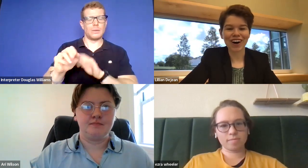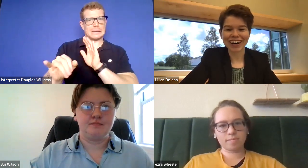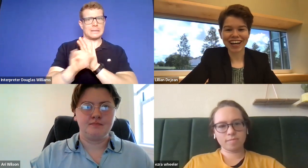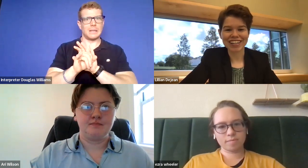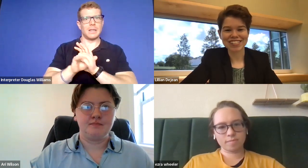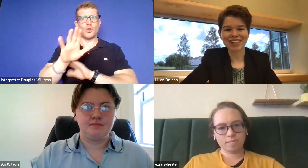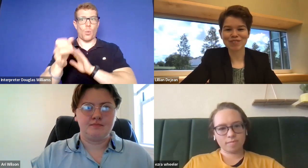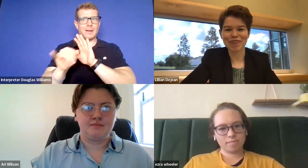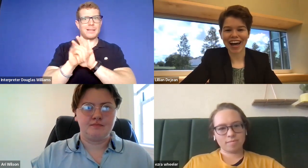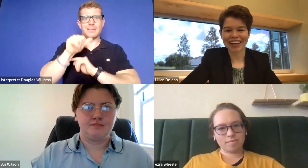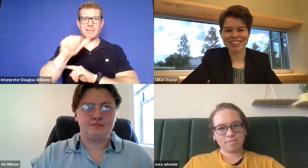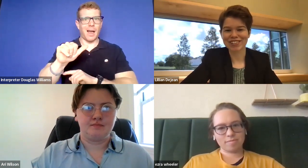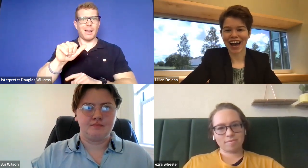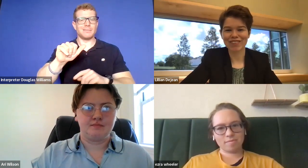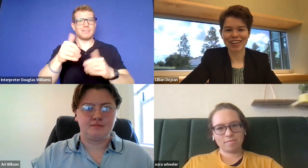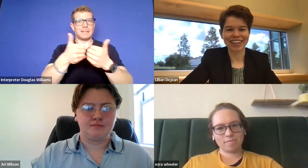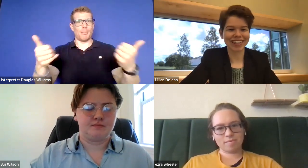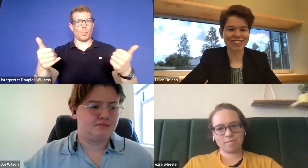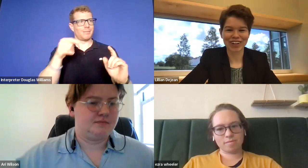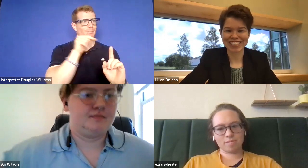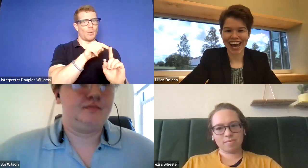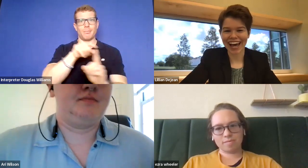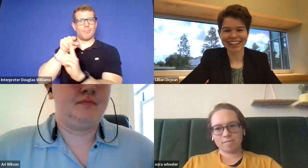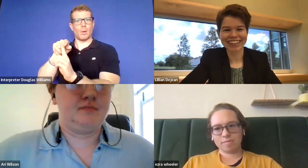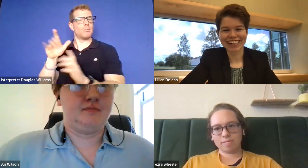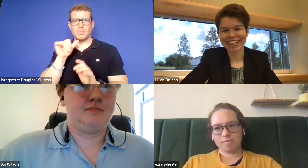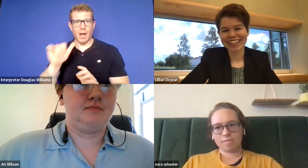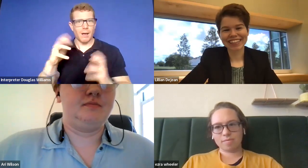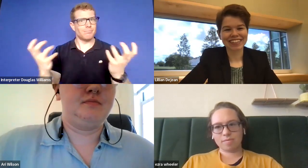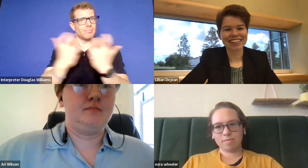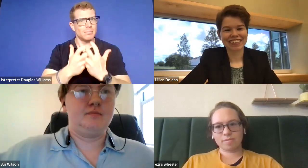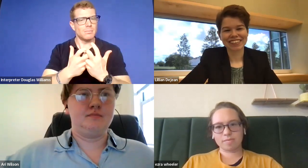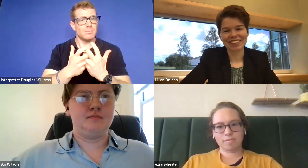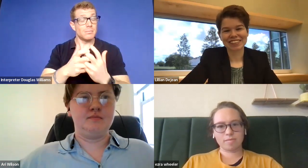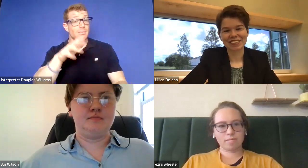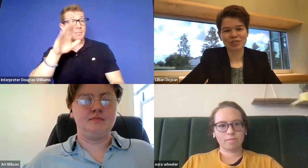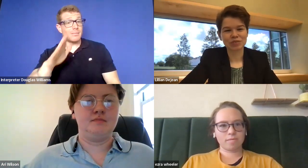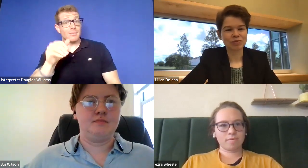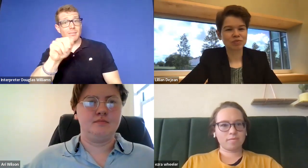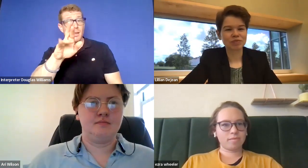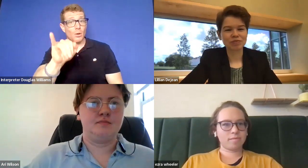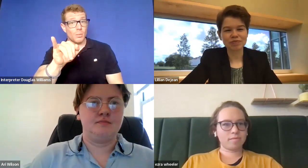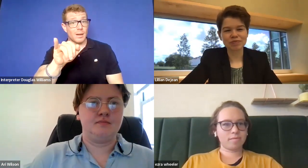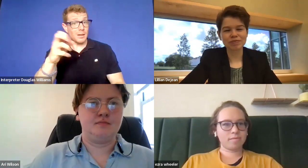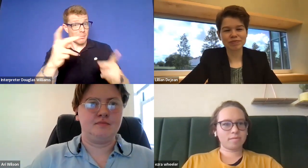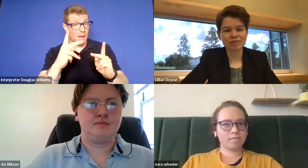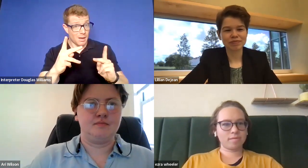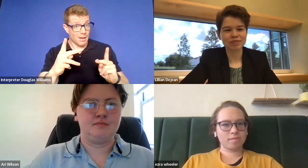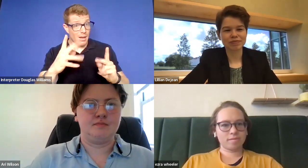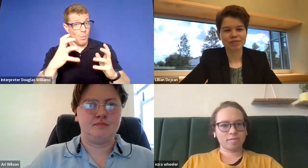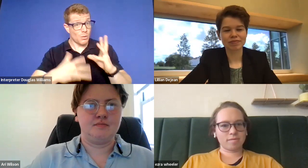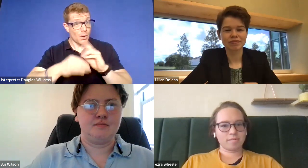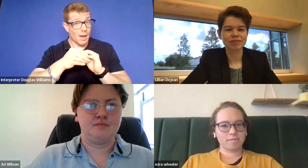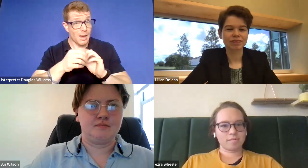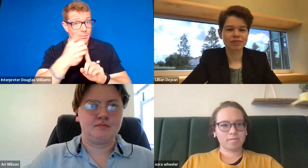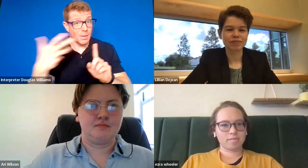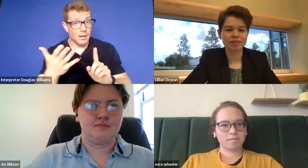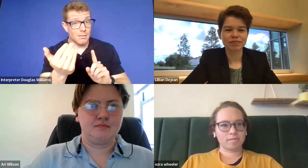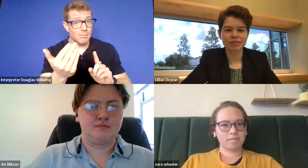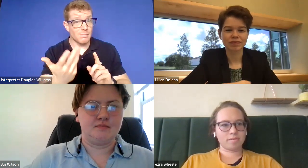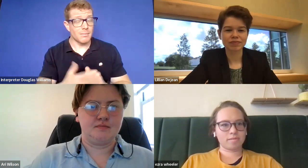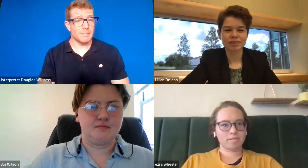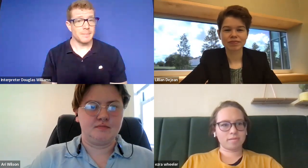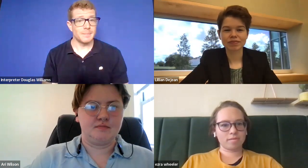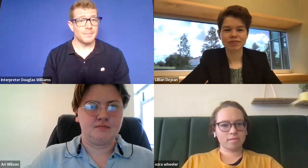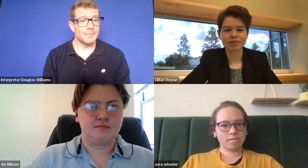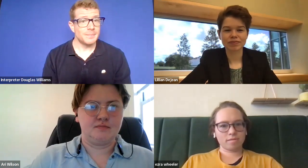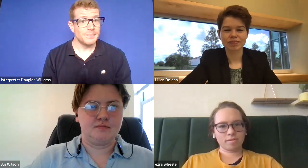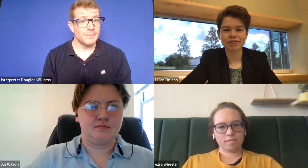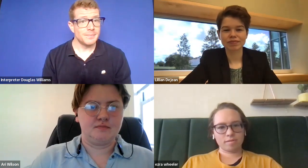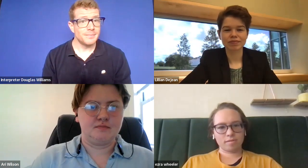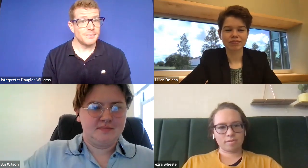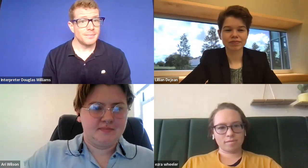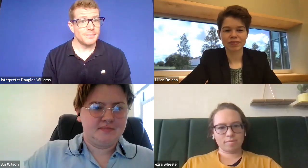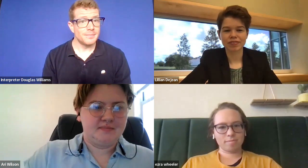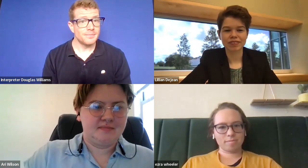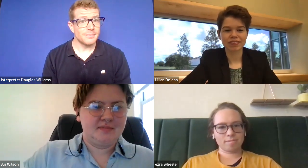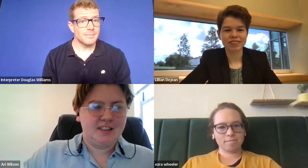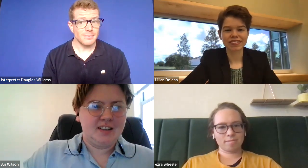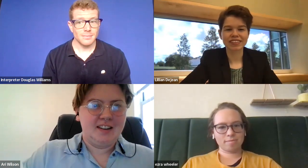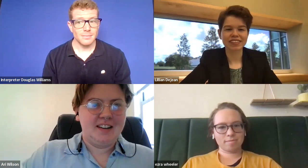So, Ari, I see your back. Do you have anything more to add